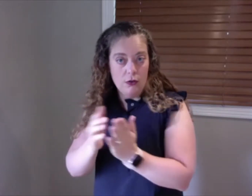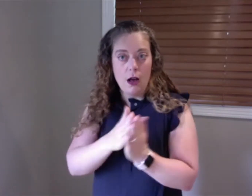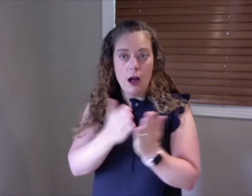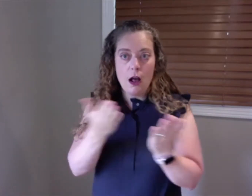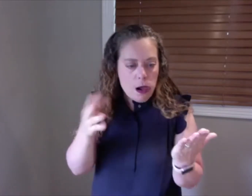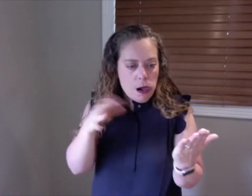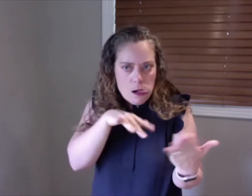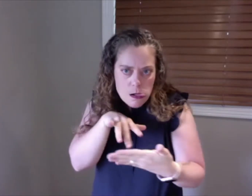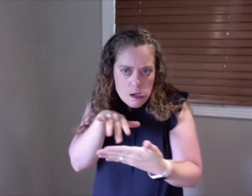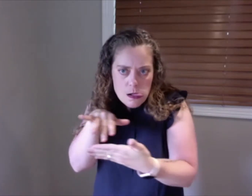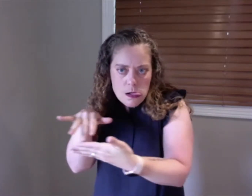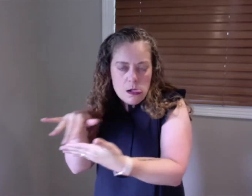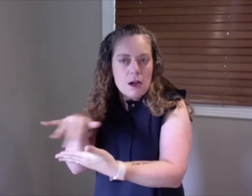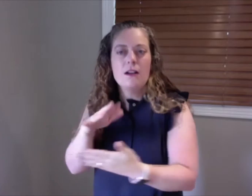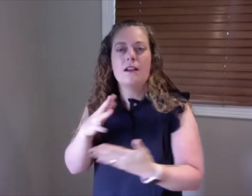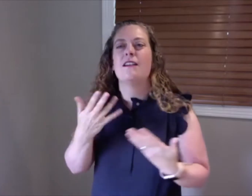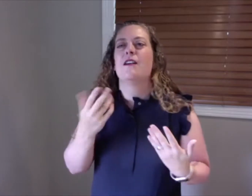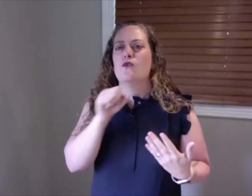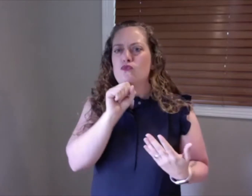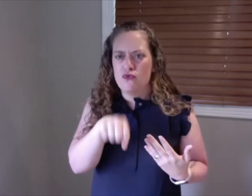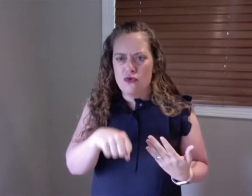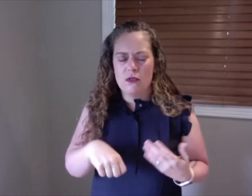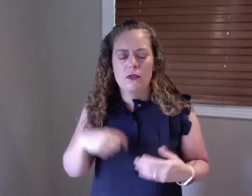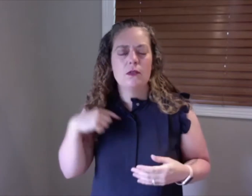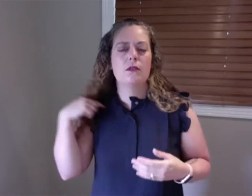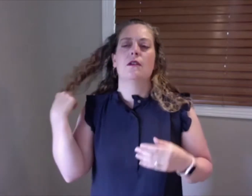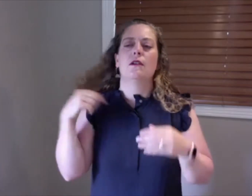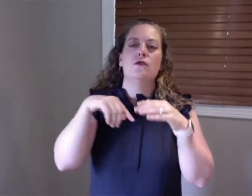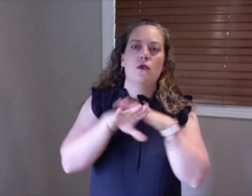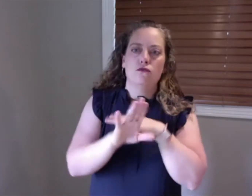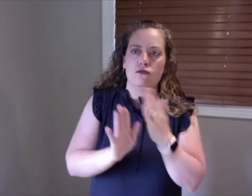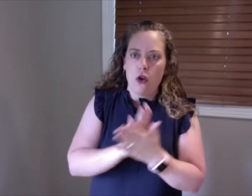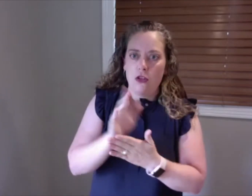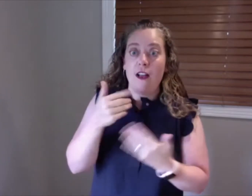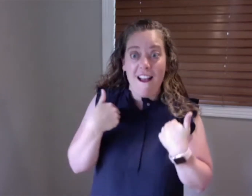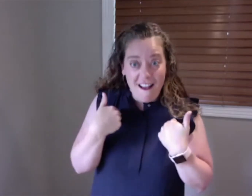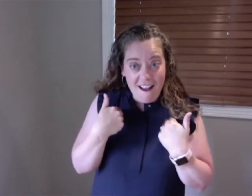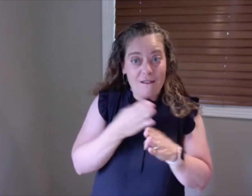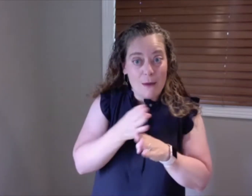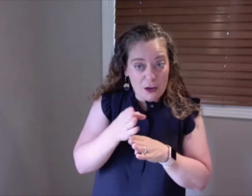Anatomy textbook. And I loved all of that so